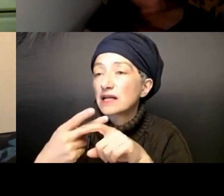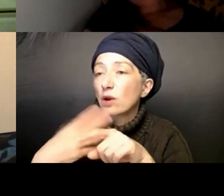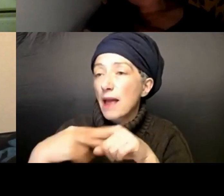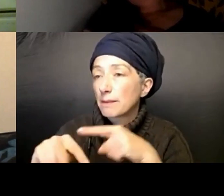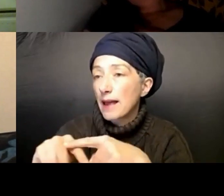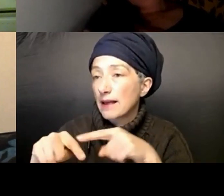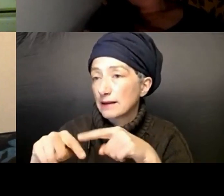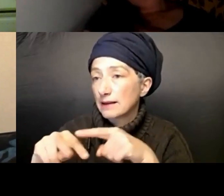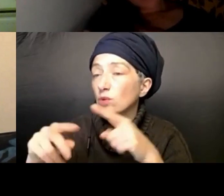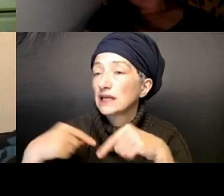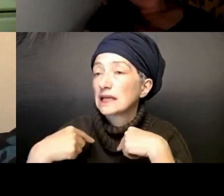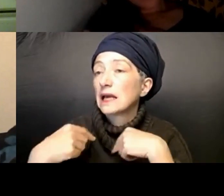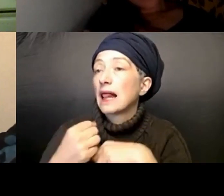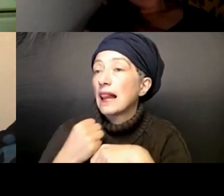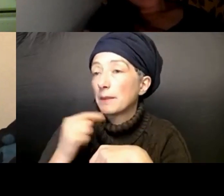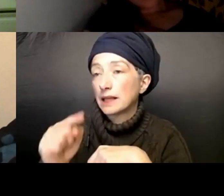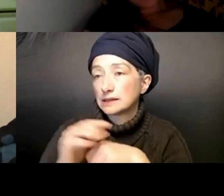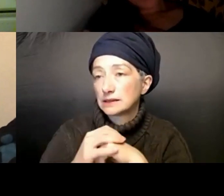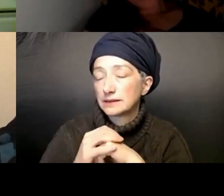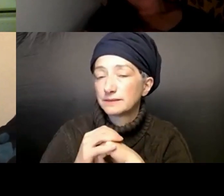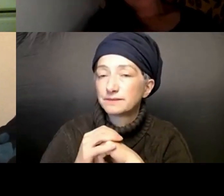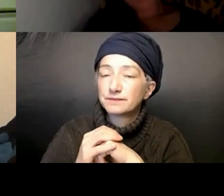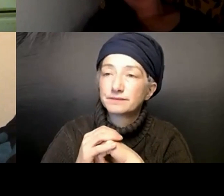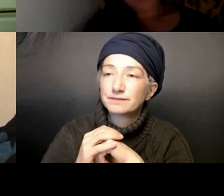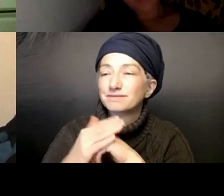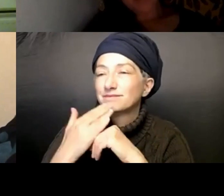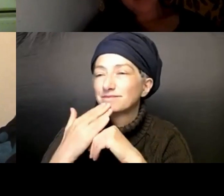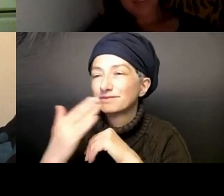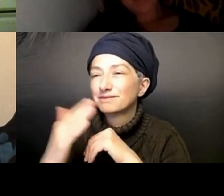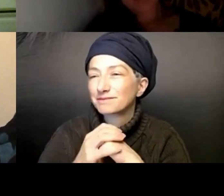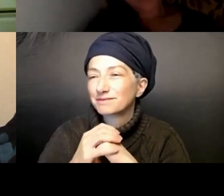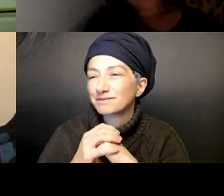Kate Marsh: Thank you, Nina. Thanks so much. Eddie, you had some time to think. So?